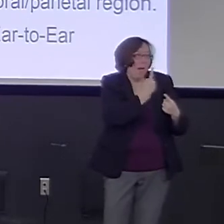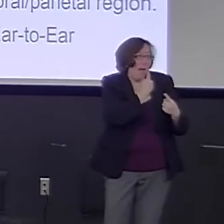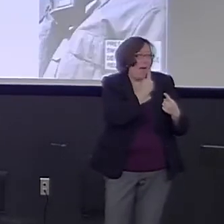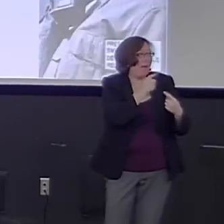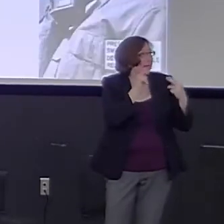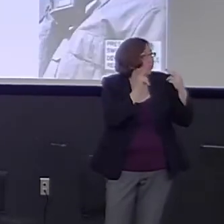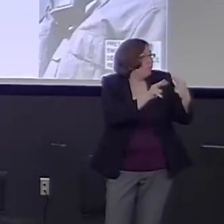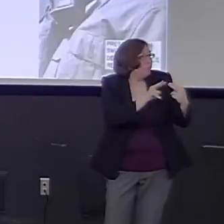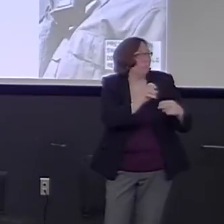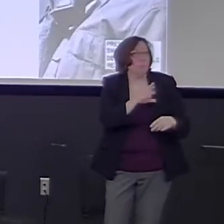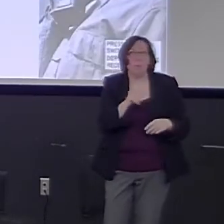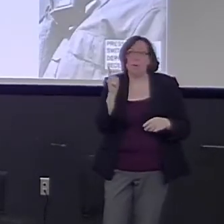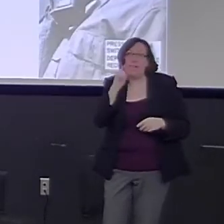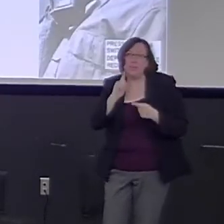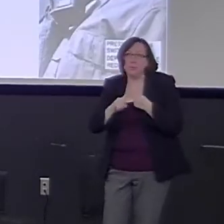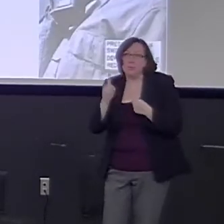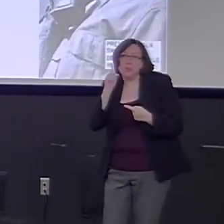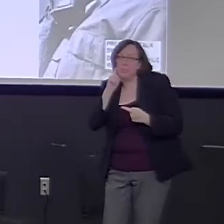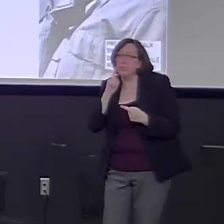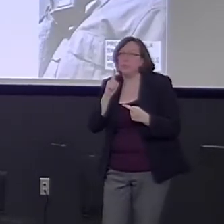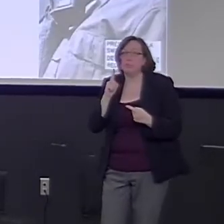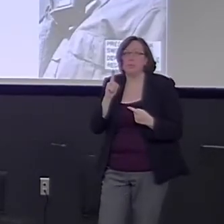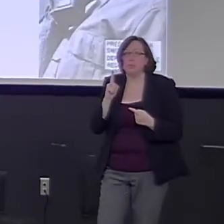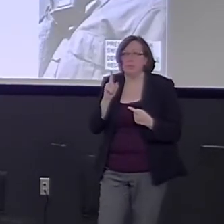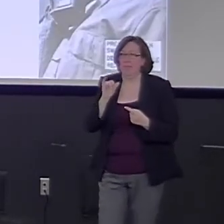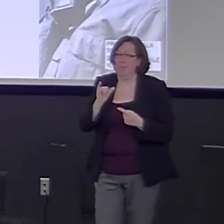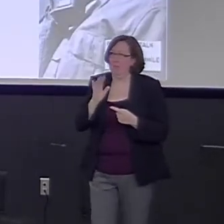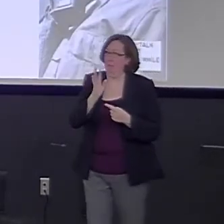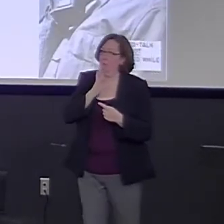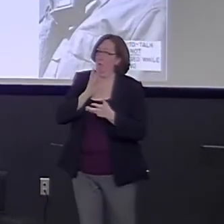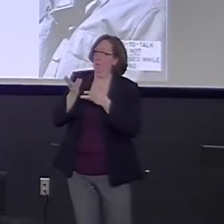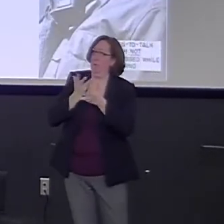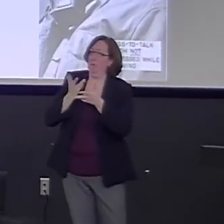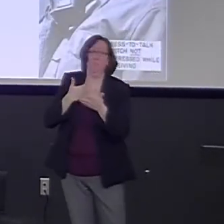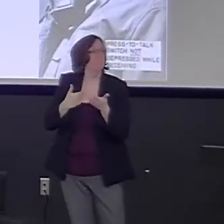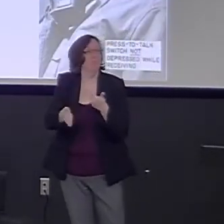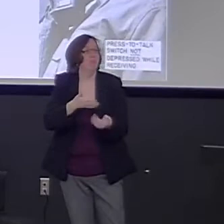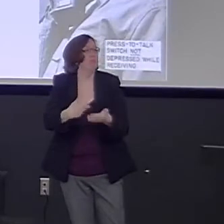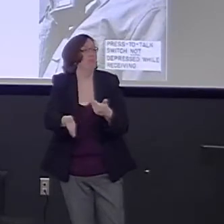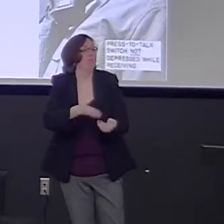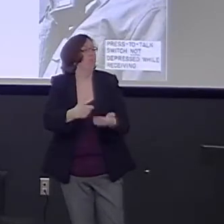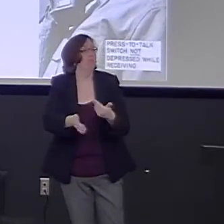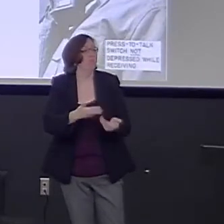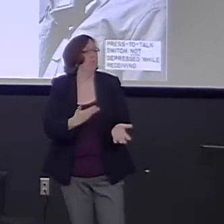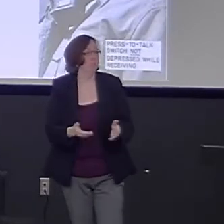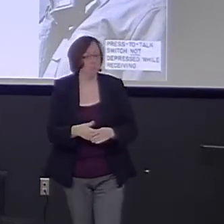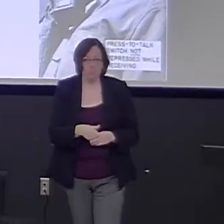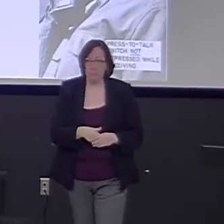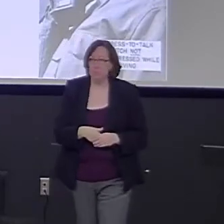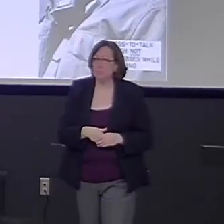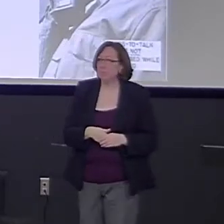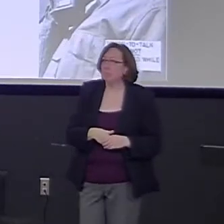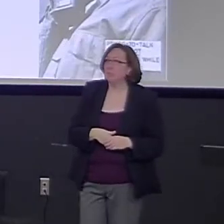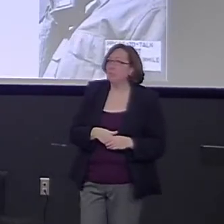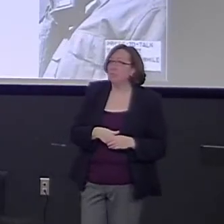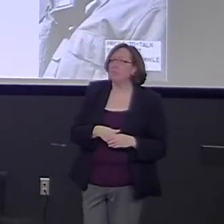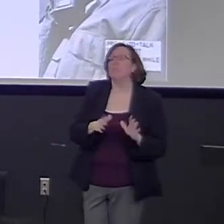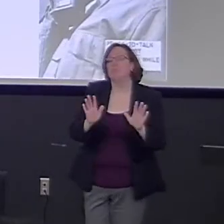It seems to be pretty much the same thing. So as a neuroscientist, we like to take our results